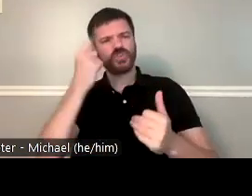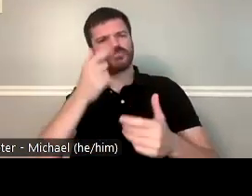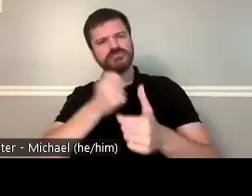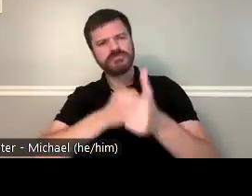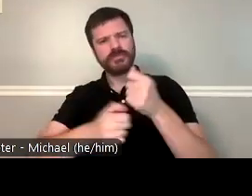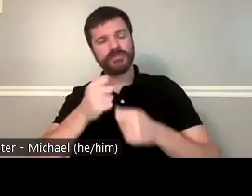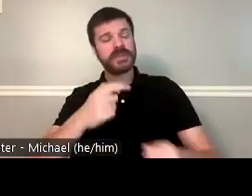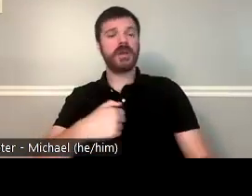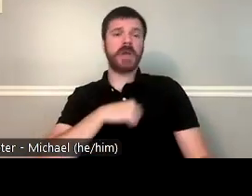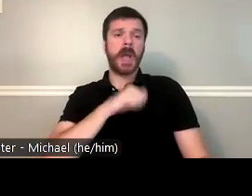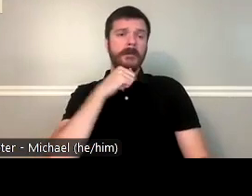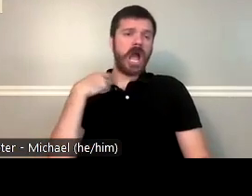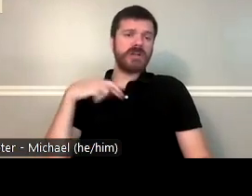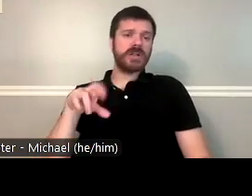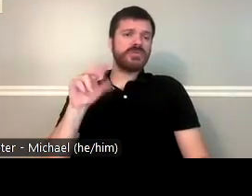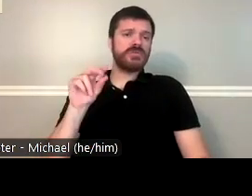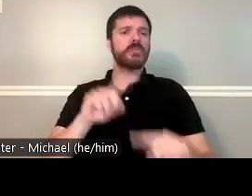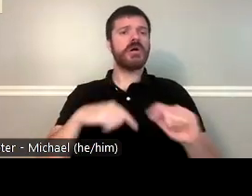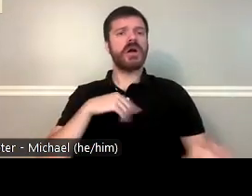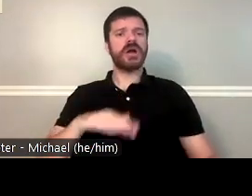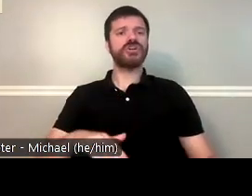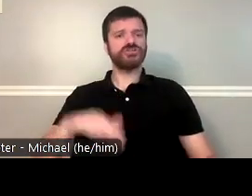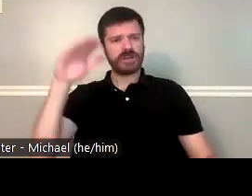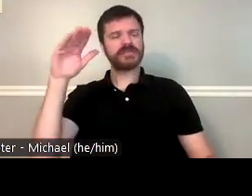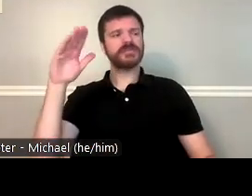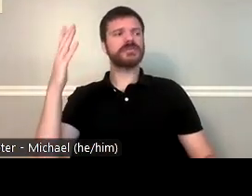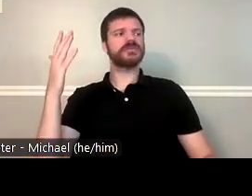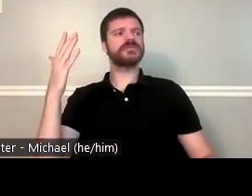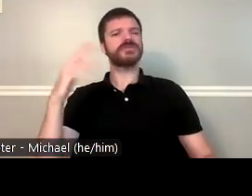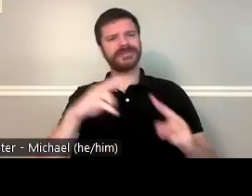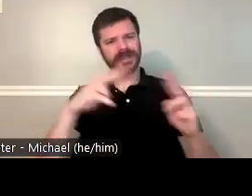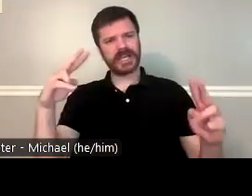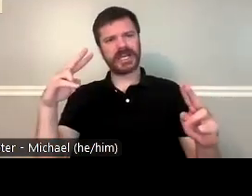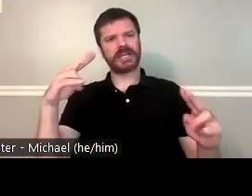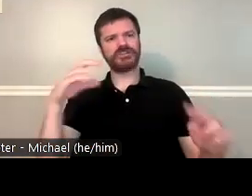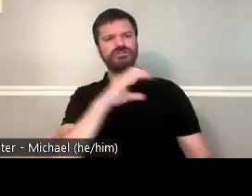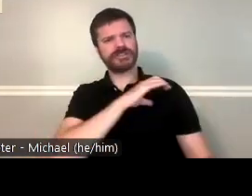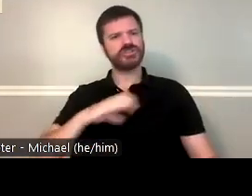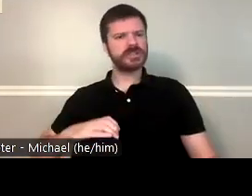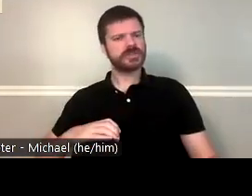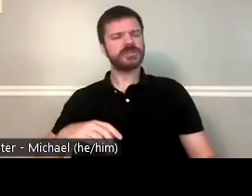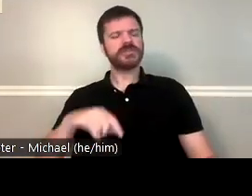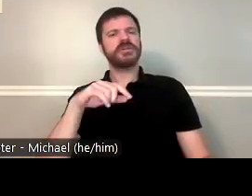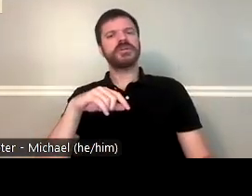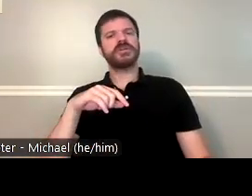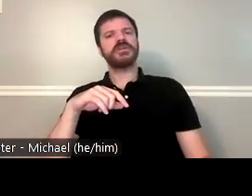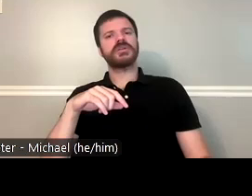not religious but I was raised very Christian religious and I really believe this was God's